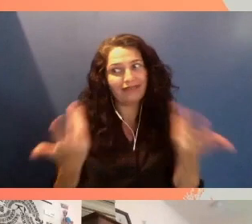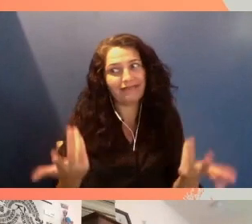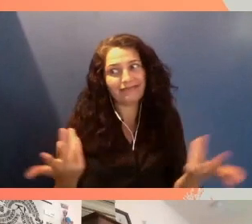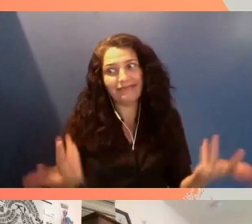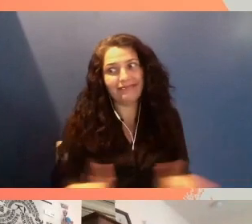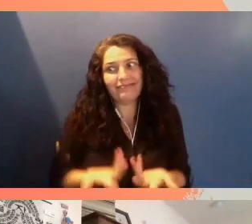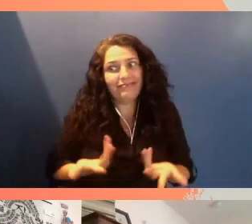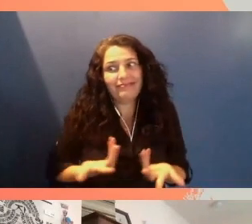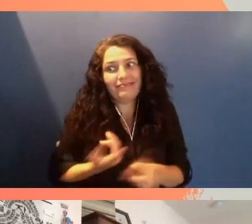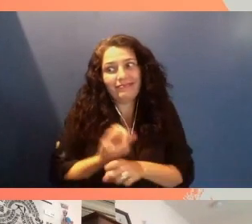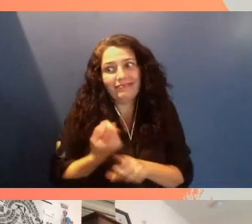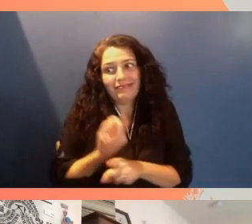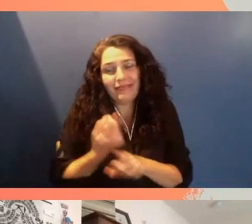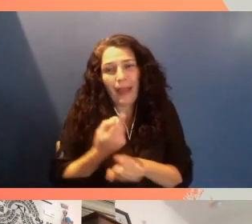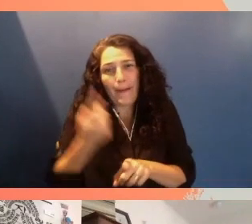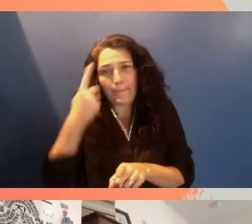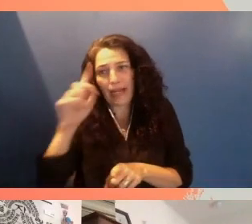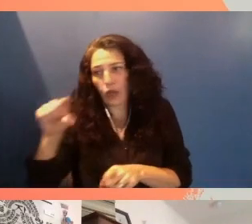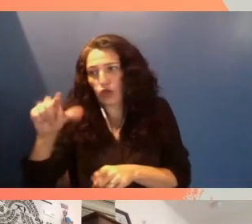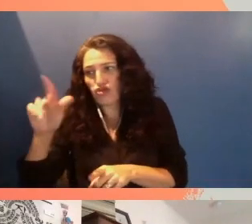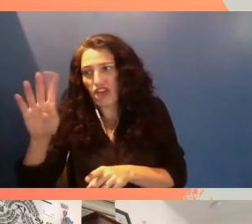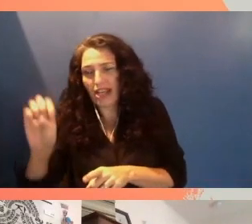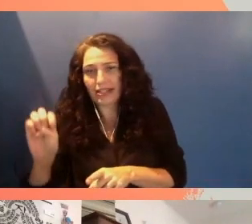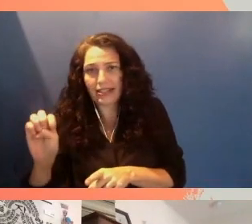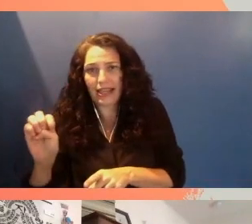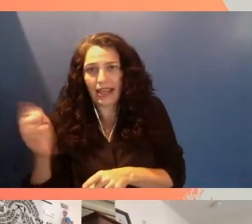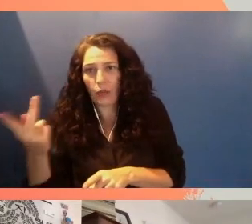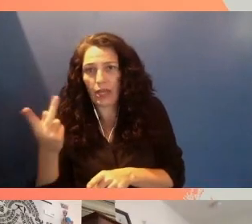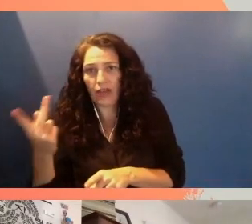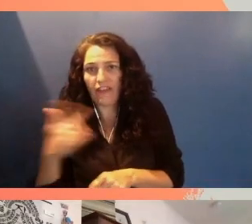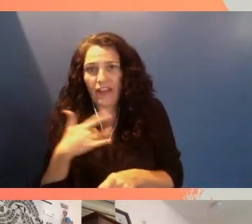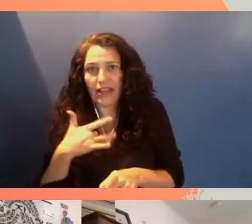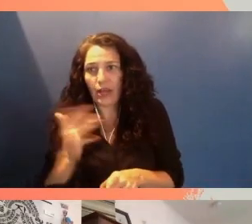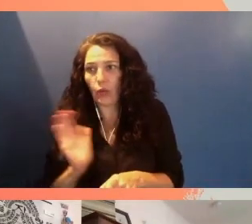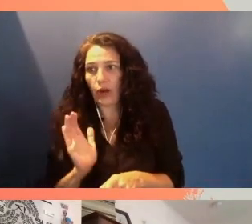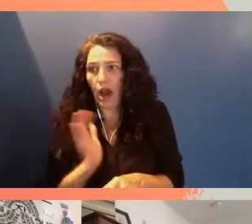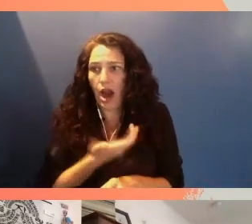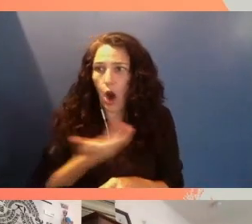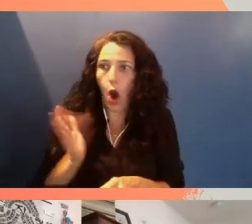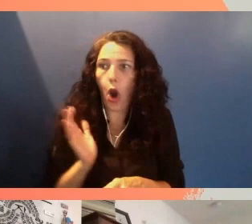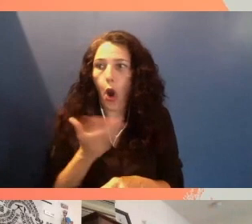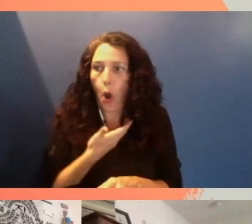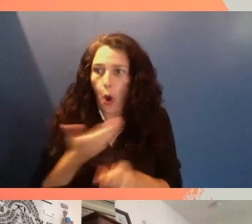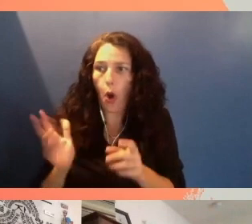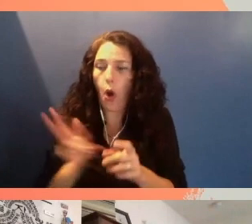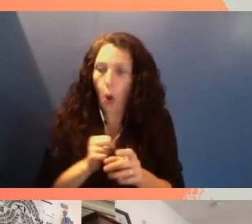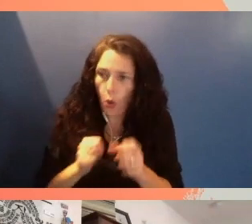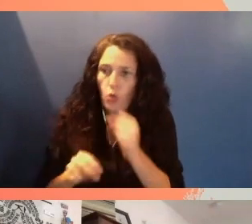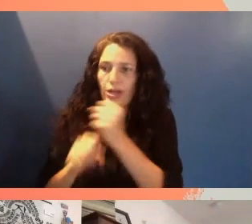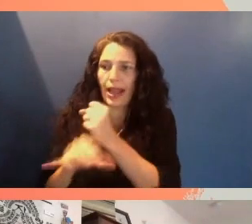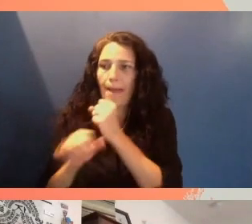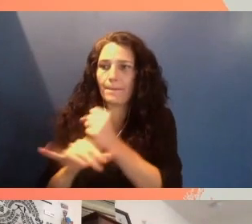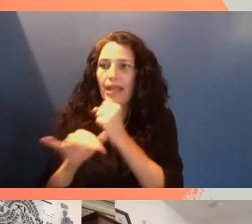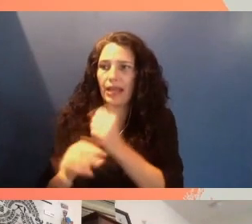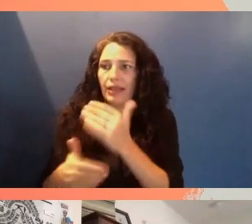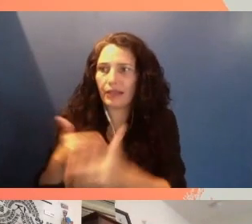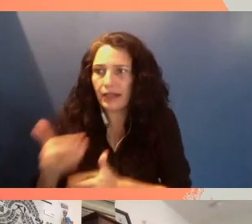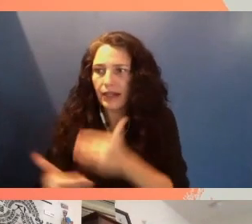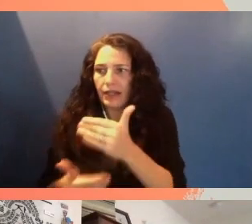in our own political campaign, life mirroring art because we were constantly, like the women in our film,